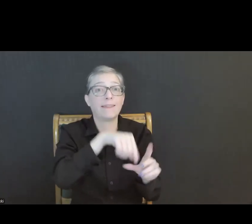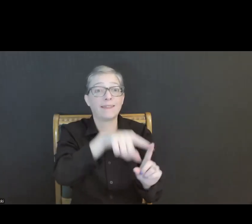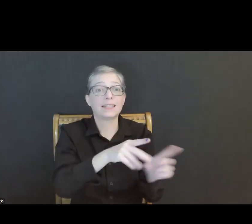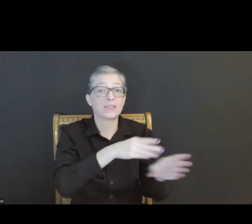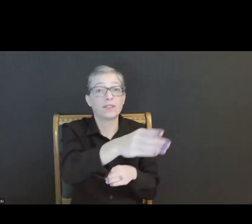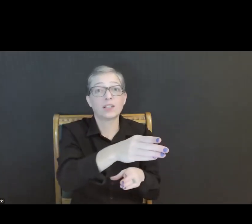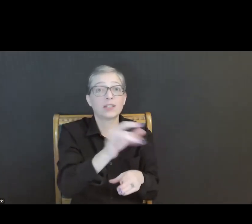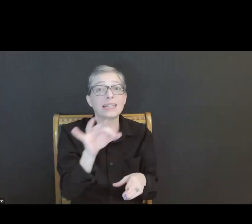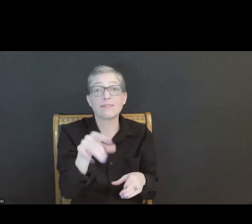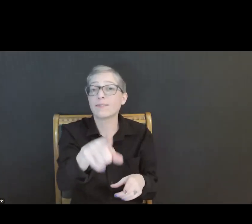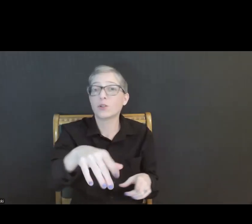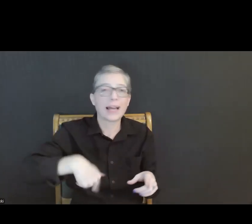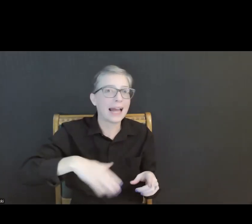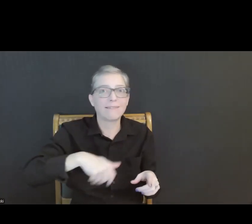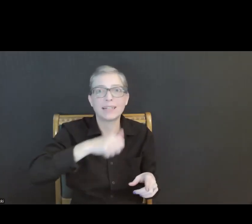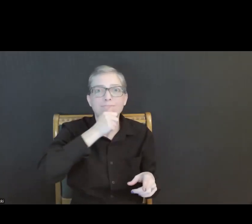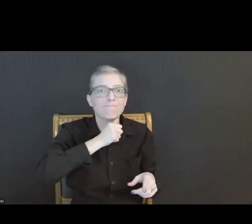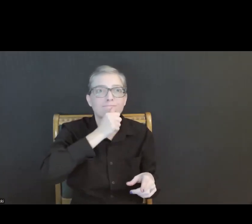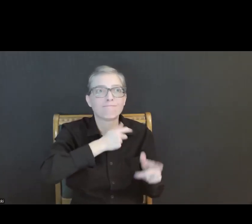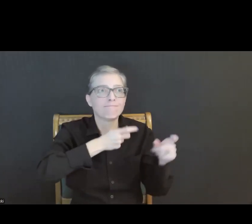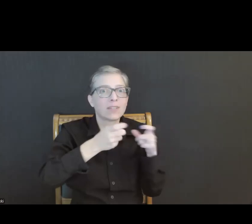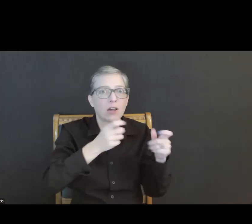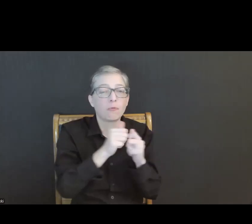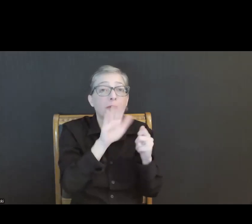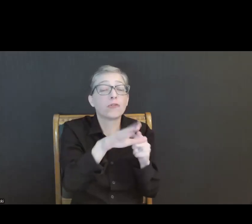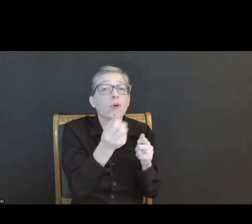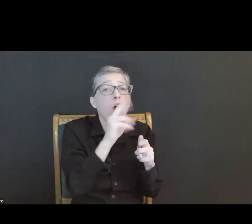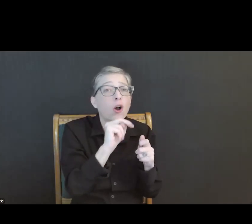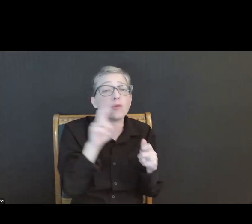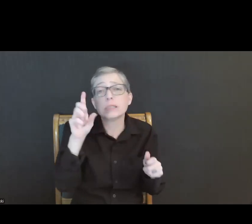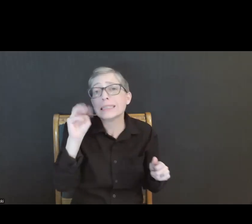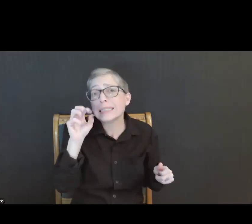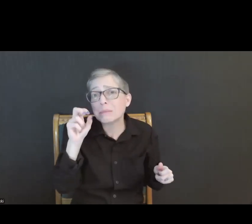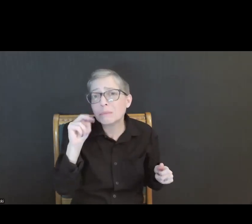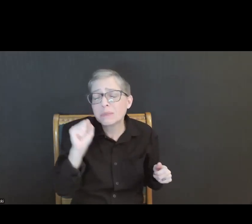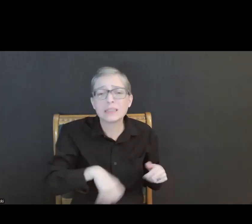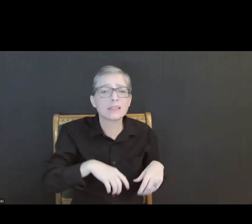you want to use all right because you're at you're you're just doing a disservice to the people that